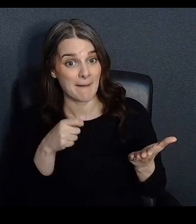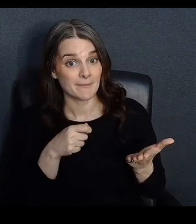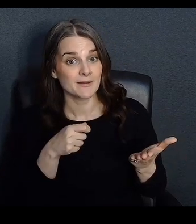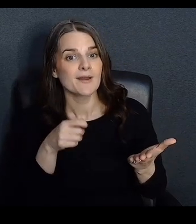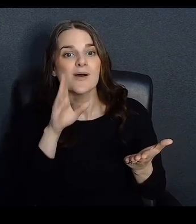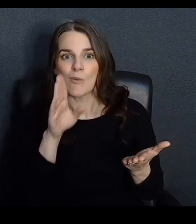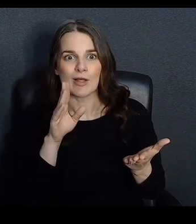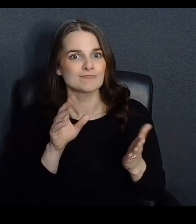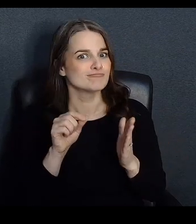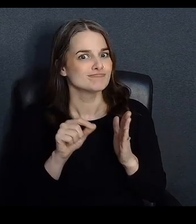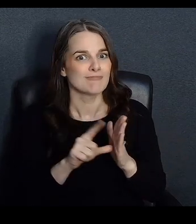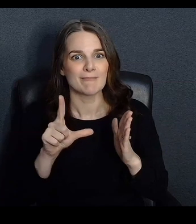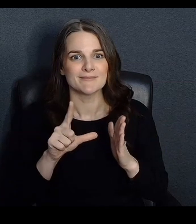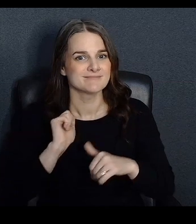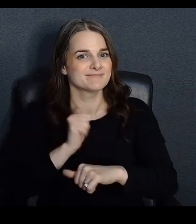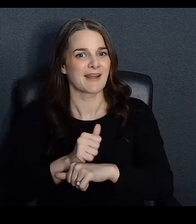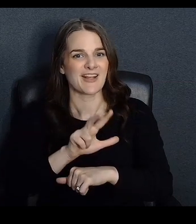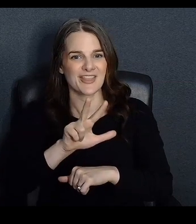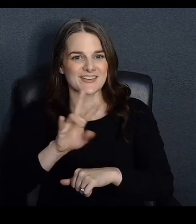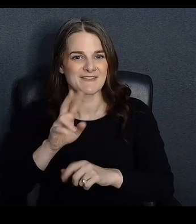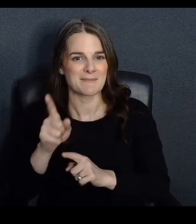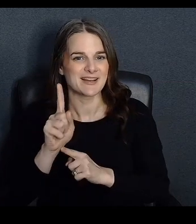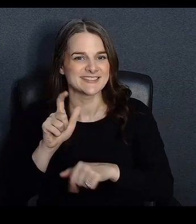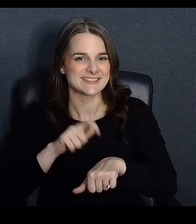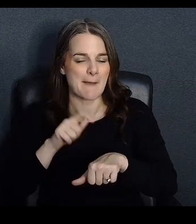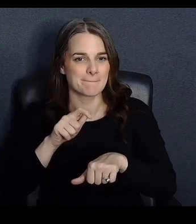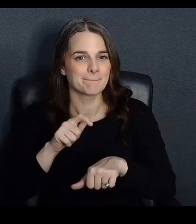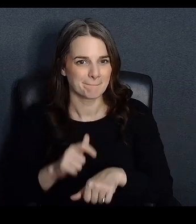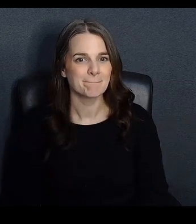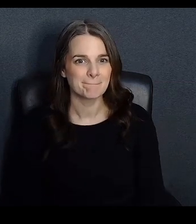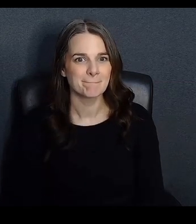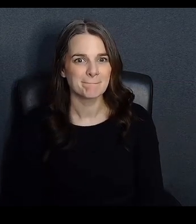it'll automatically set a timer for 37 minutes.